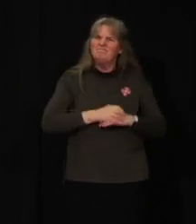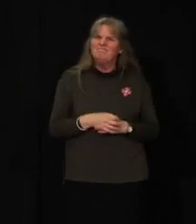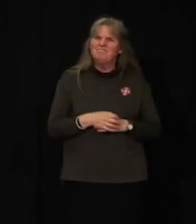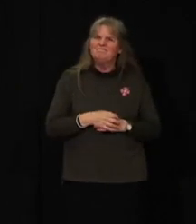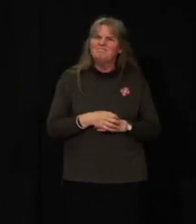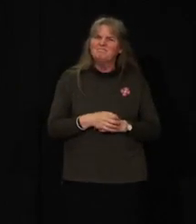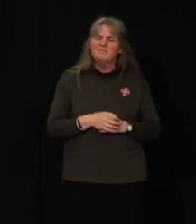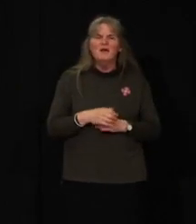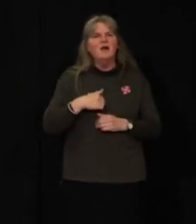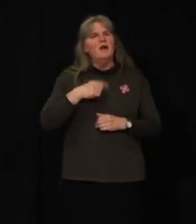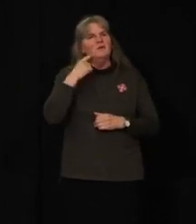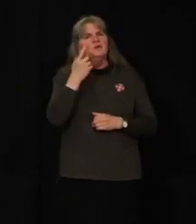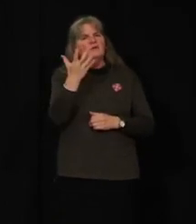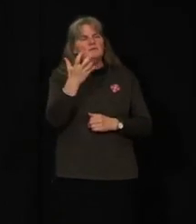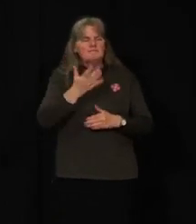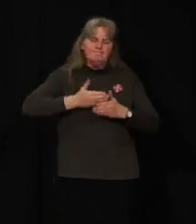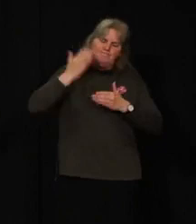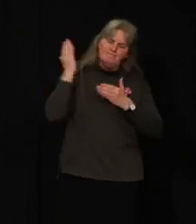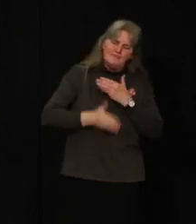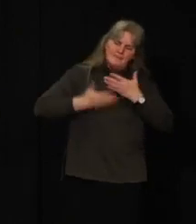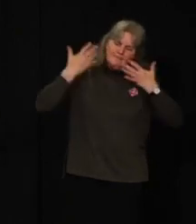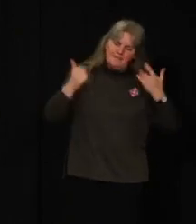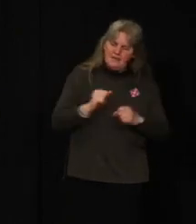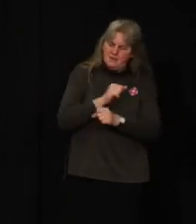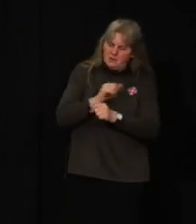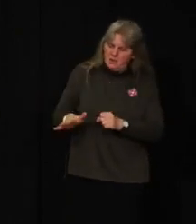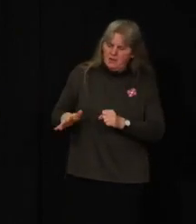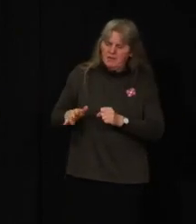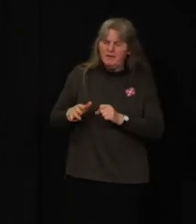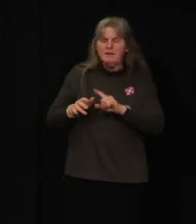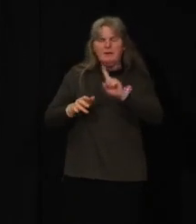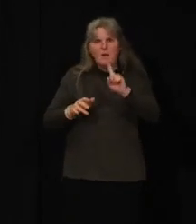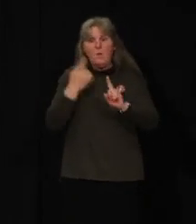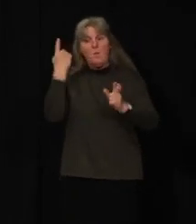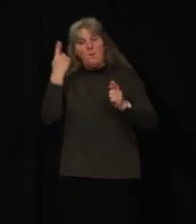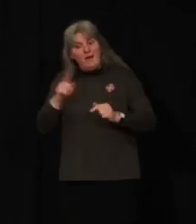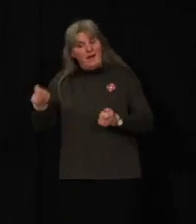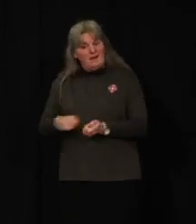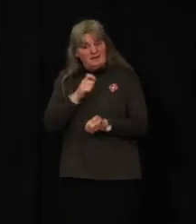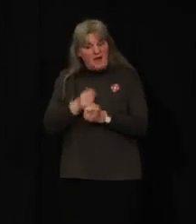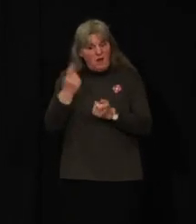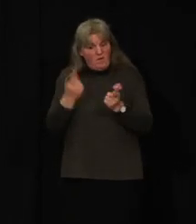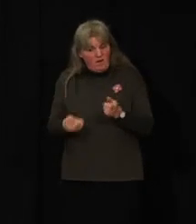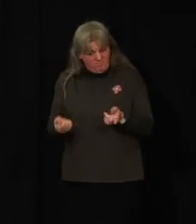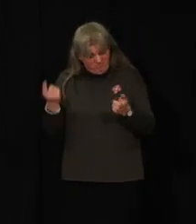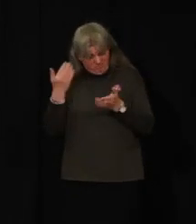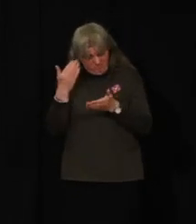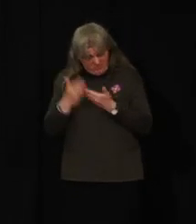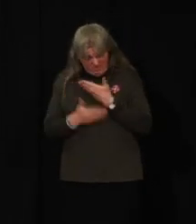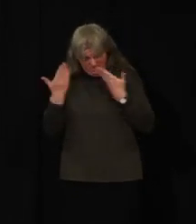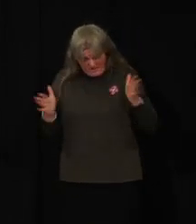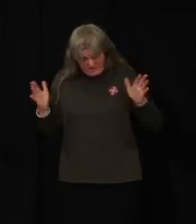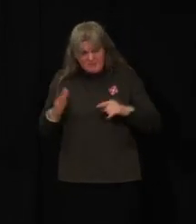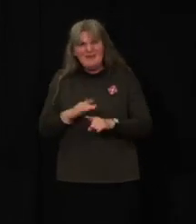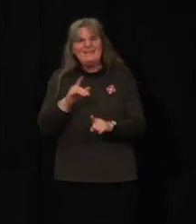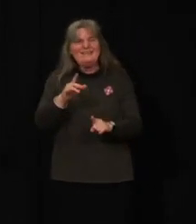I know that you're looking for an end, for a signal that this strange time is over. And I know that both Dr Hanley